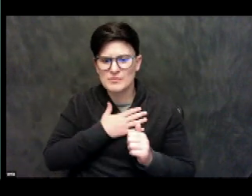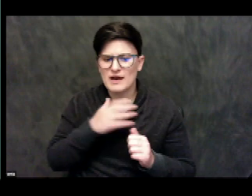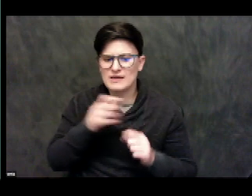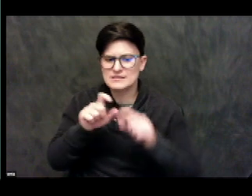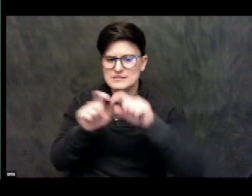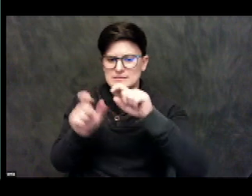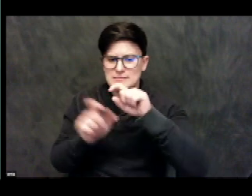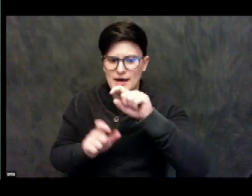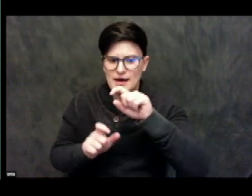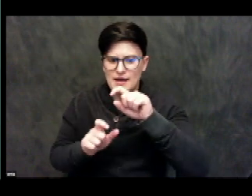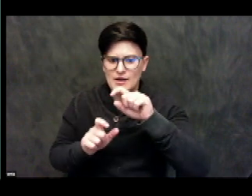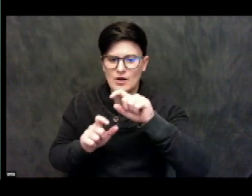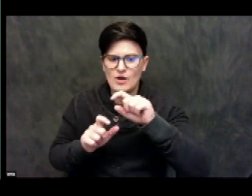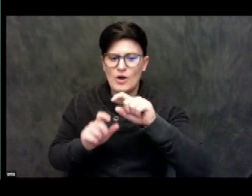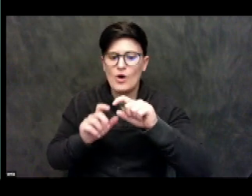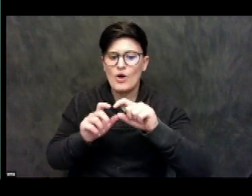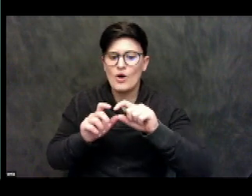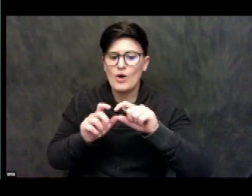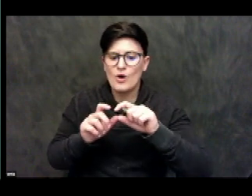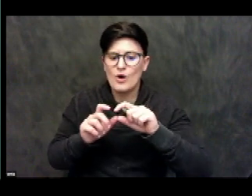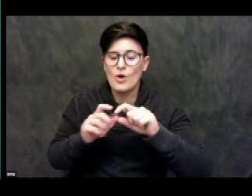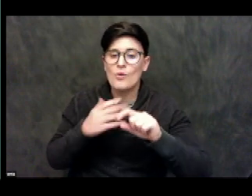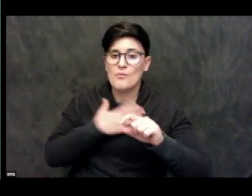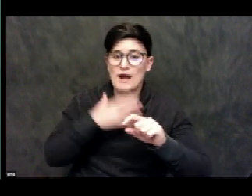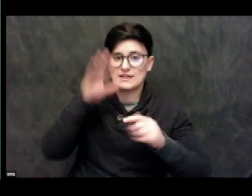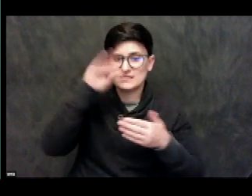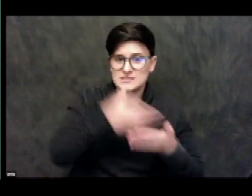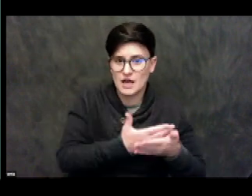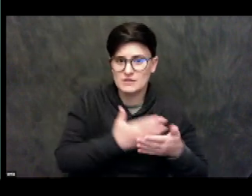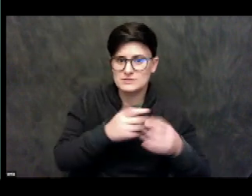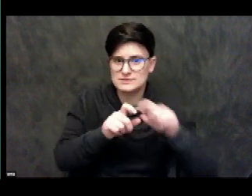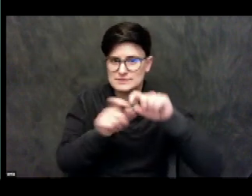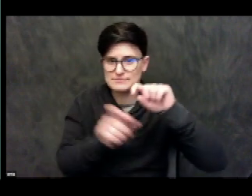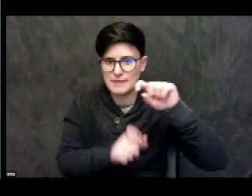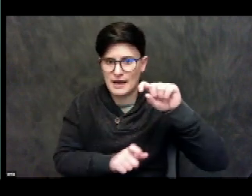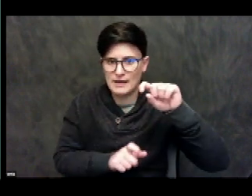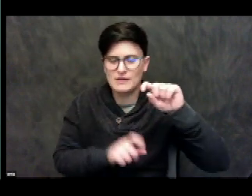They that ended up being nothing.